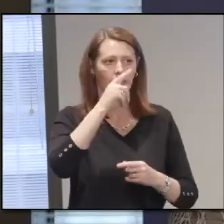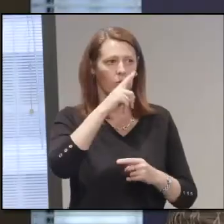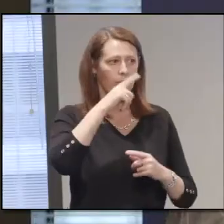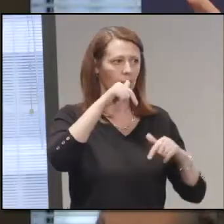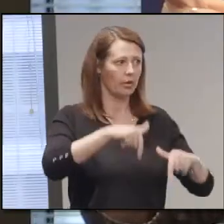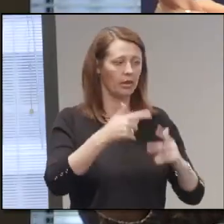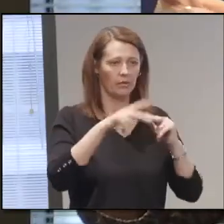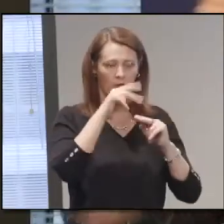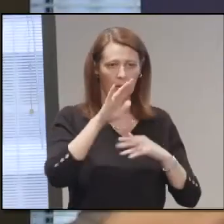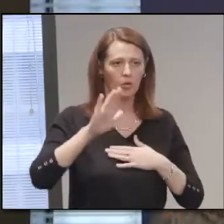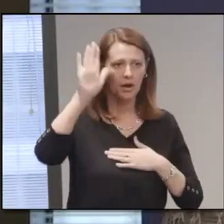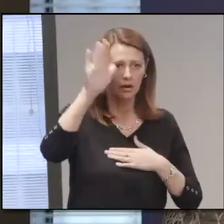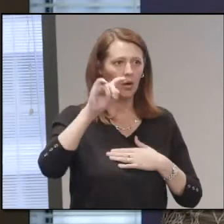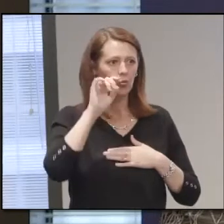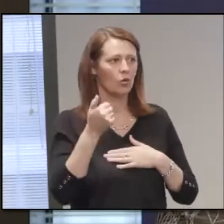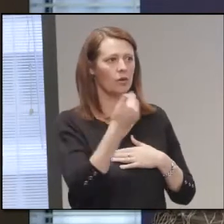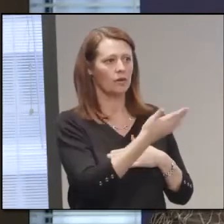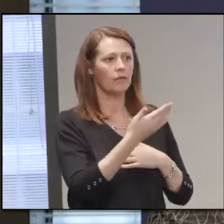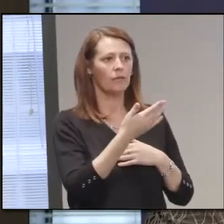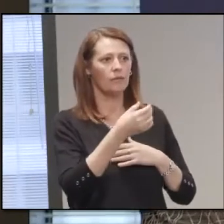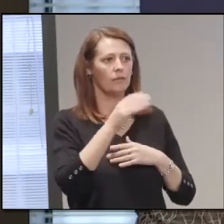put up your hand we'll get a microphone to you so you can ask a question.